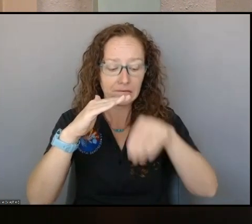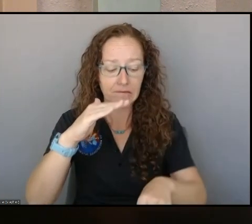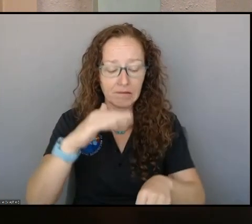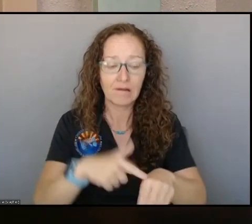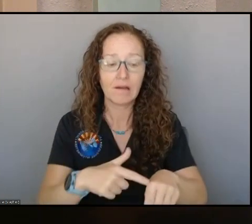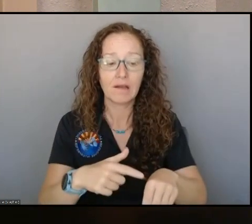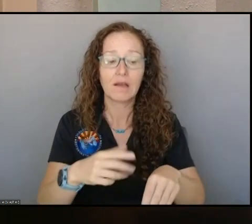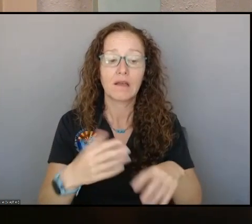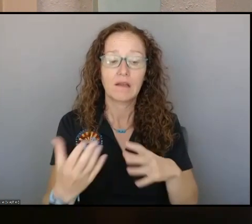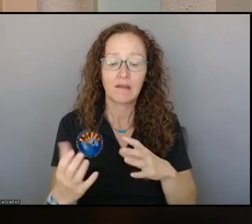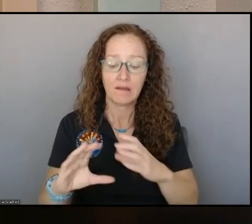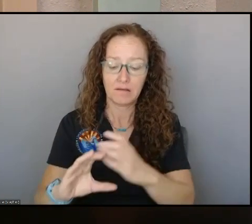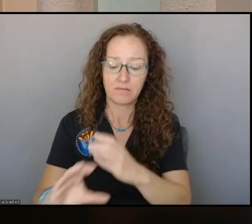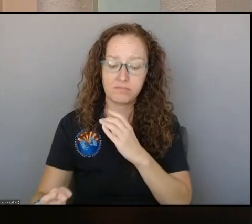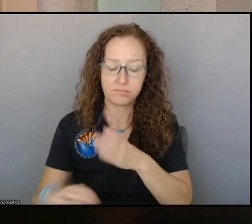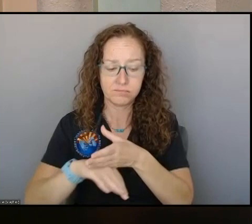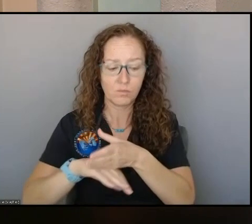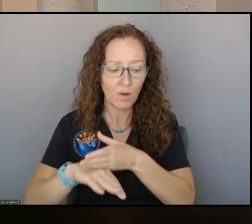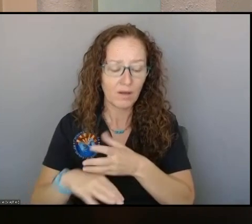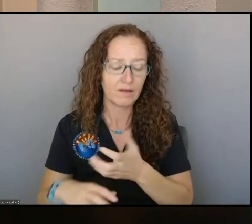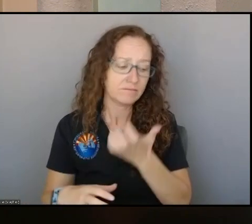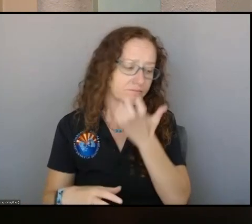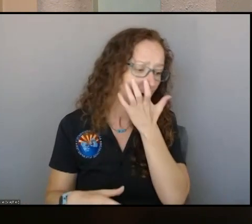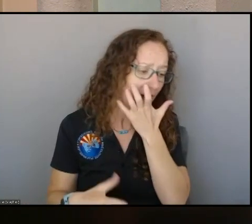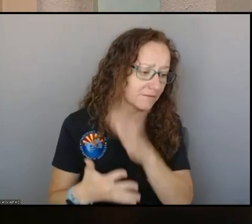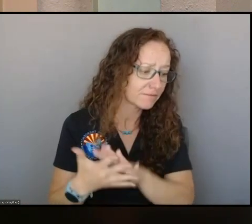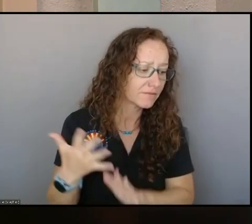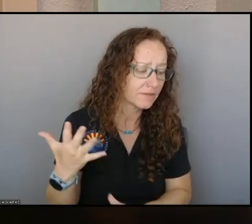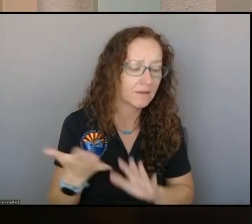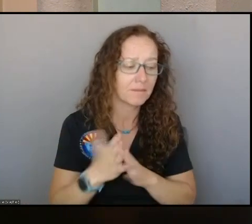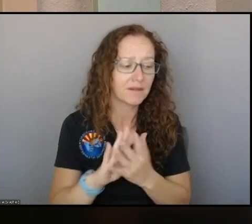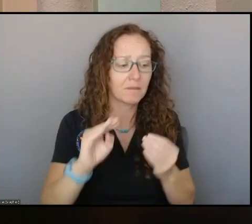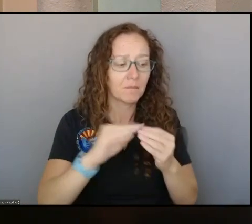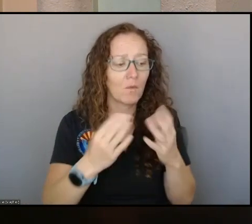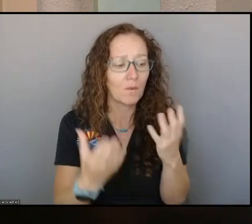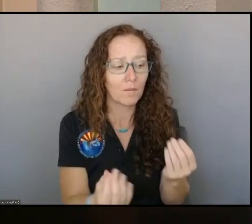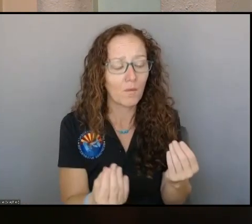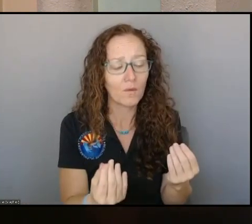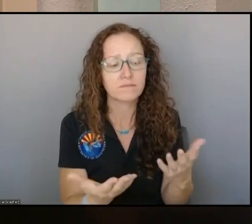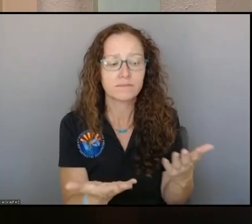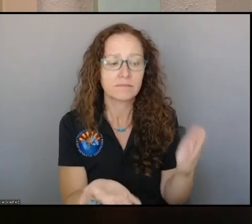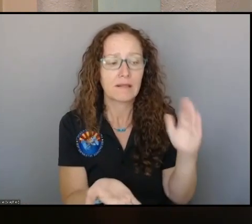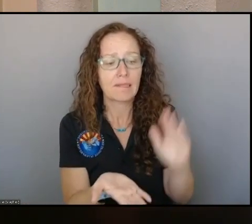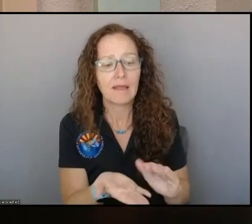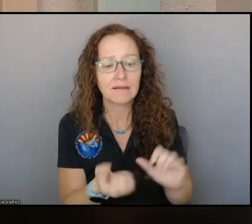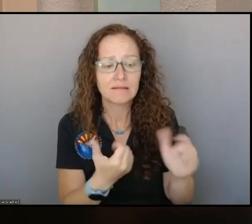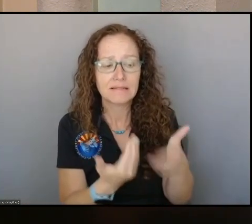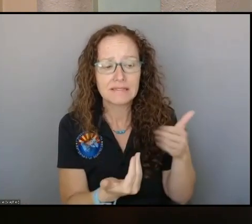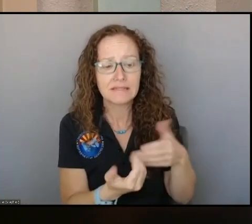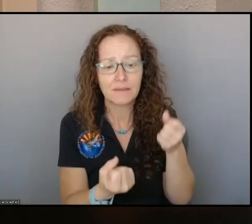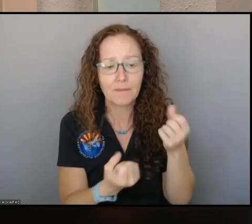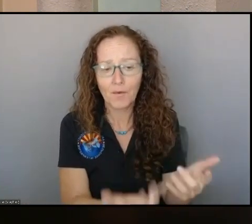they're not going to be so readily burnable? And then we'll still have fire after this date, but we're not really